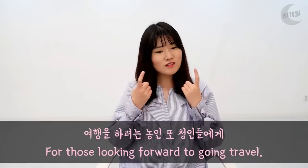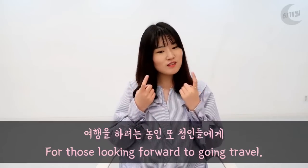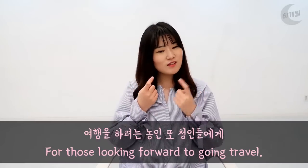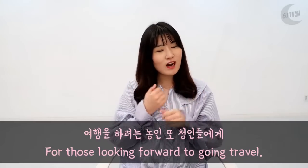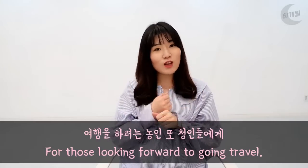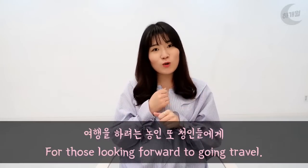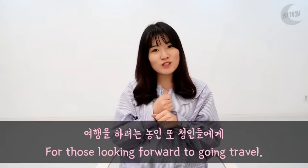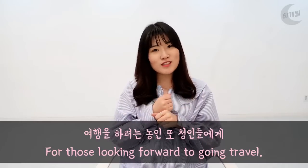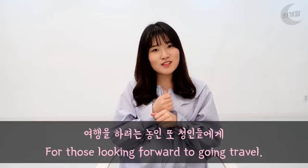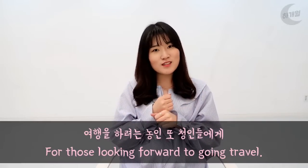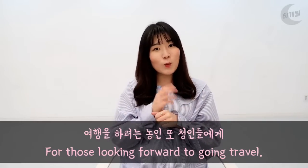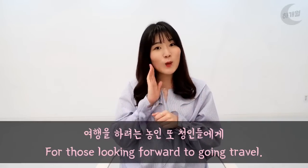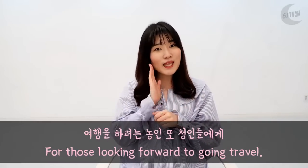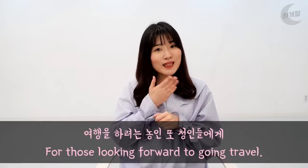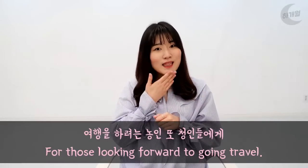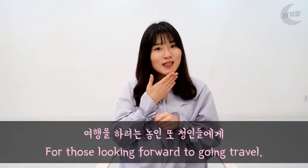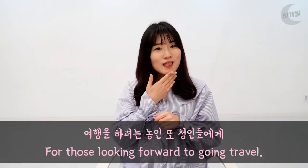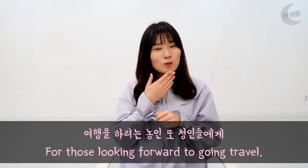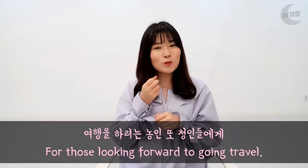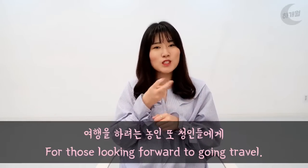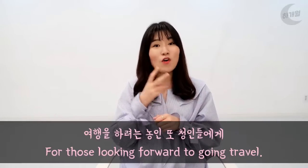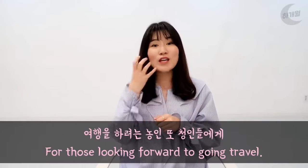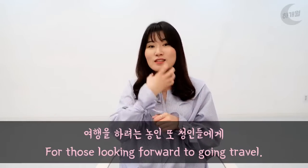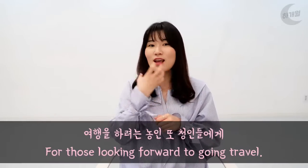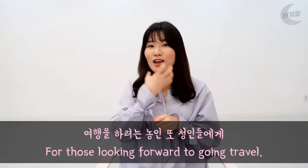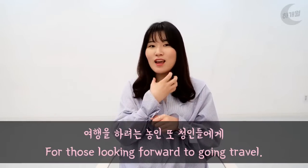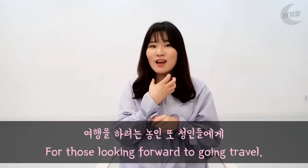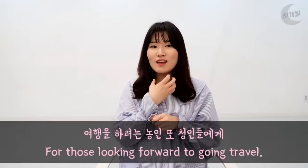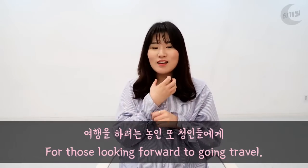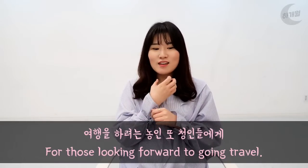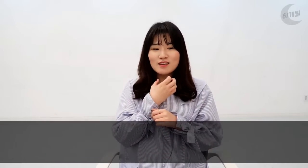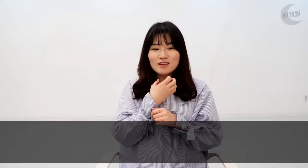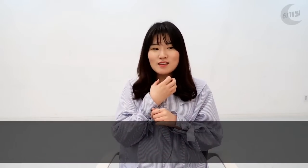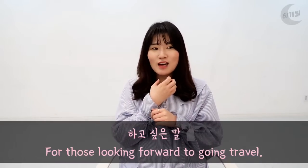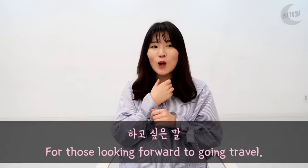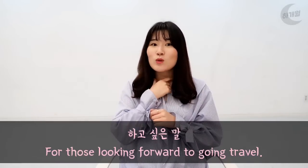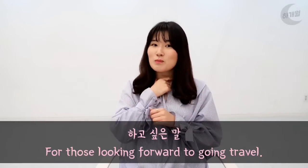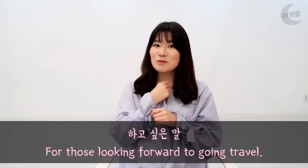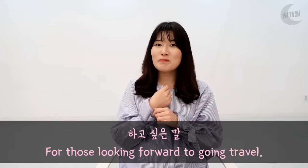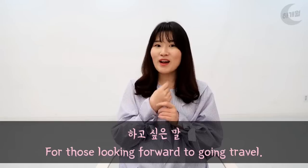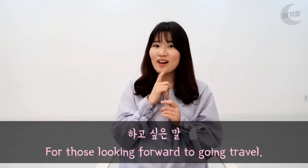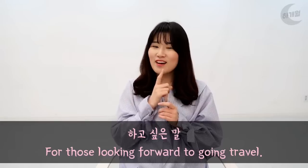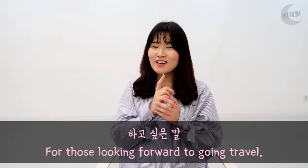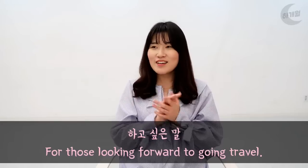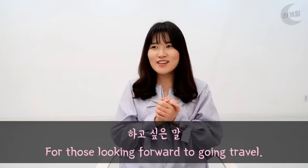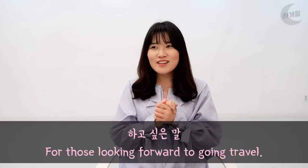For those looking forward to going travel.